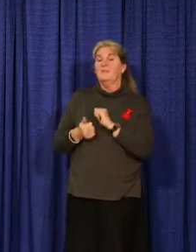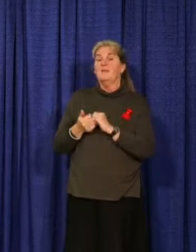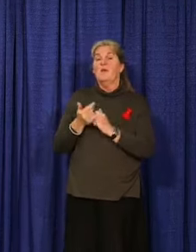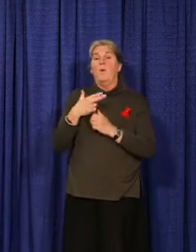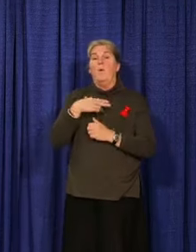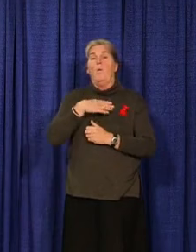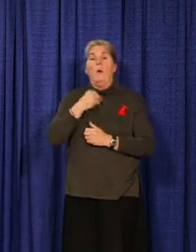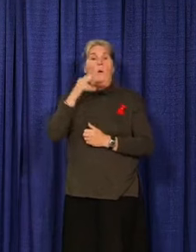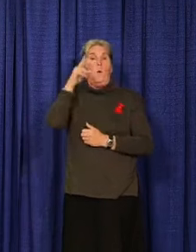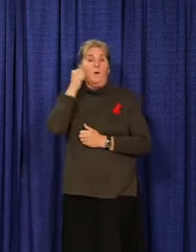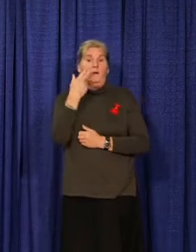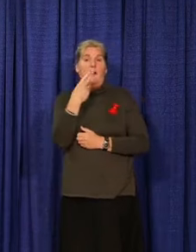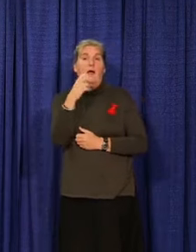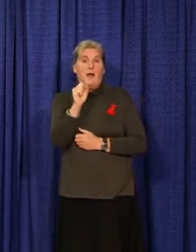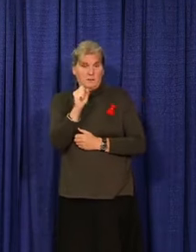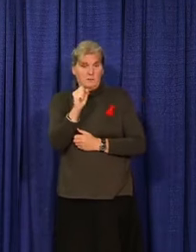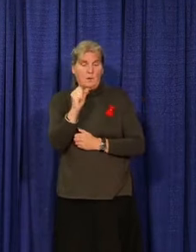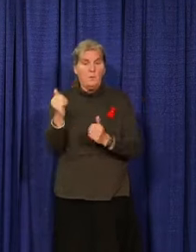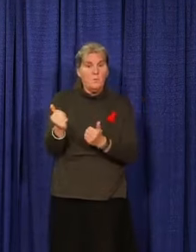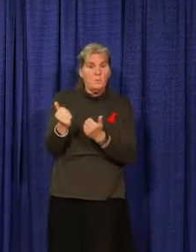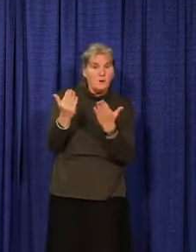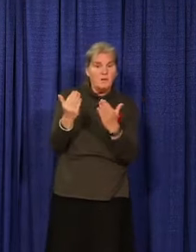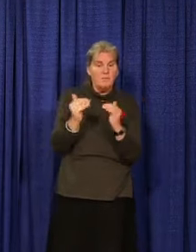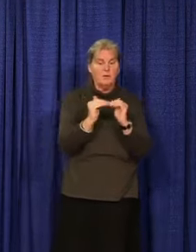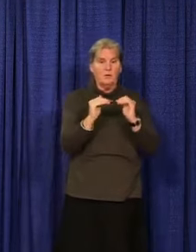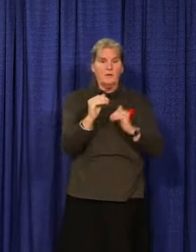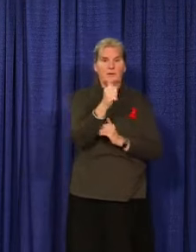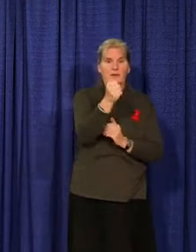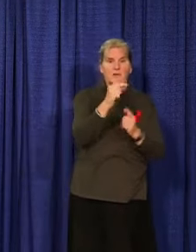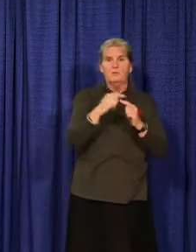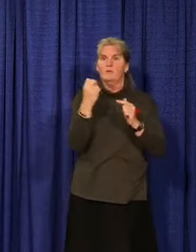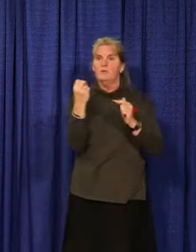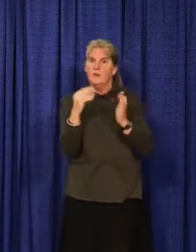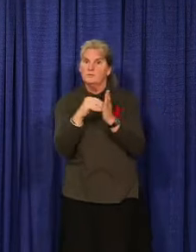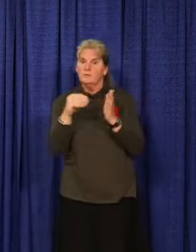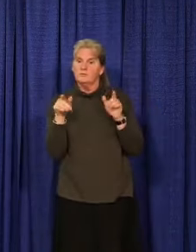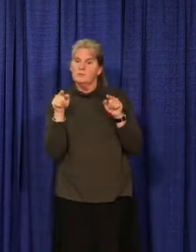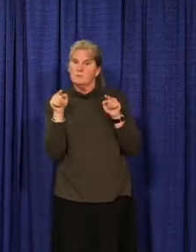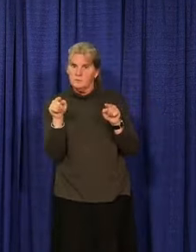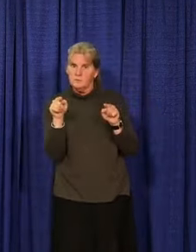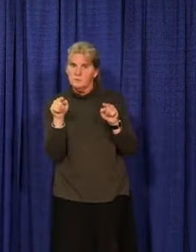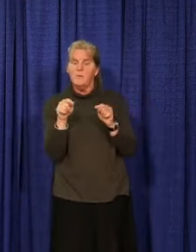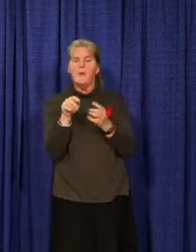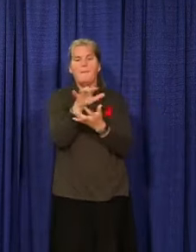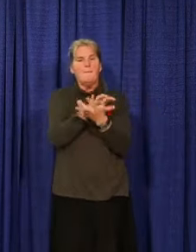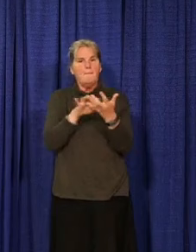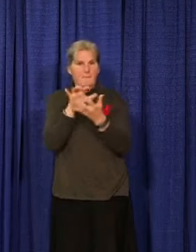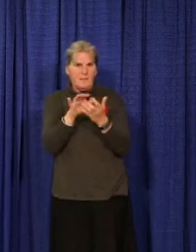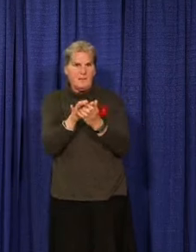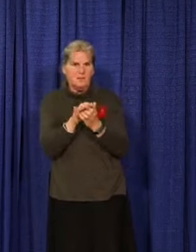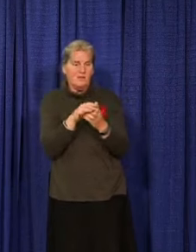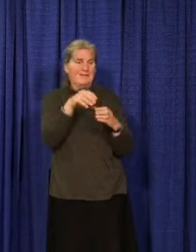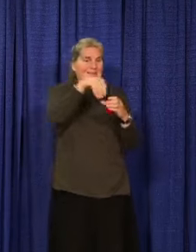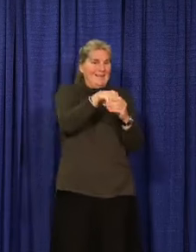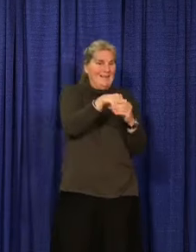the three larger Whitehorse high schools will provide grade ten to 12 students with a mixture of